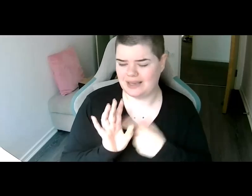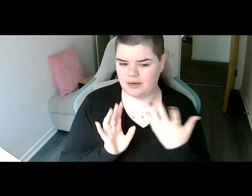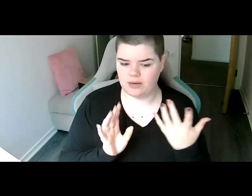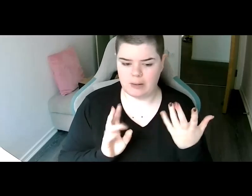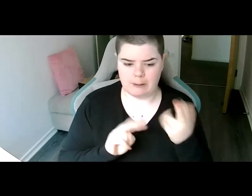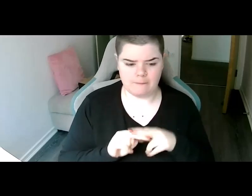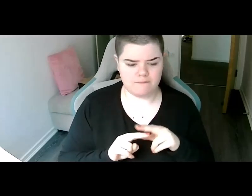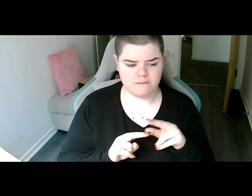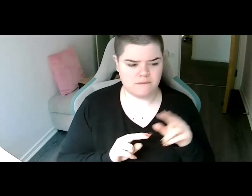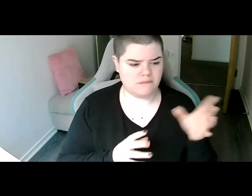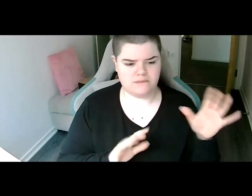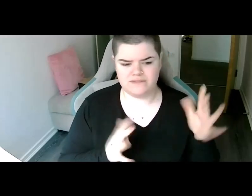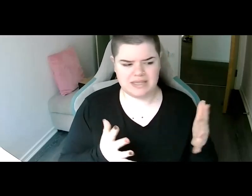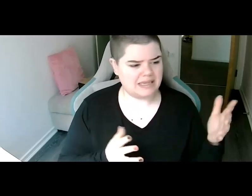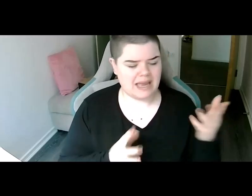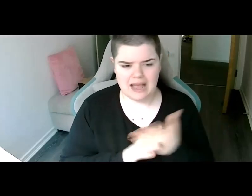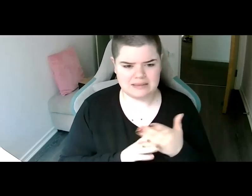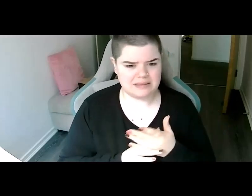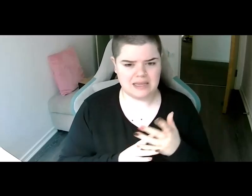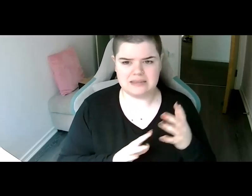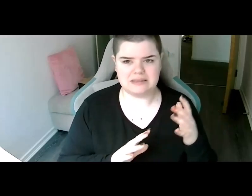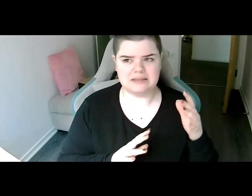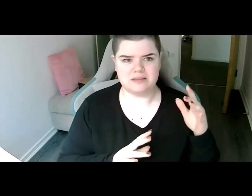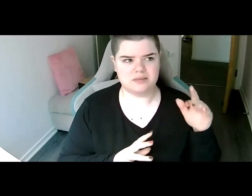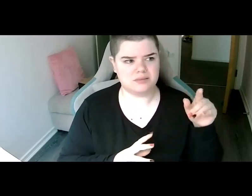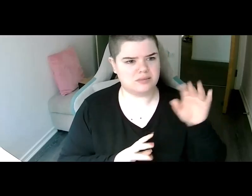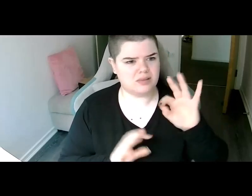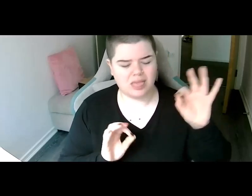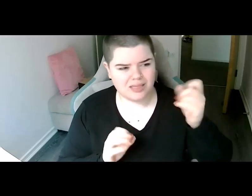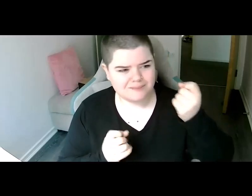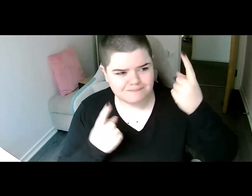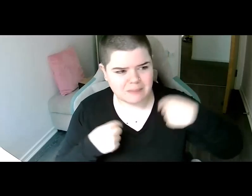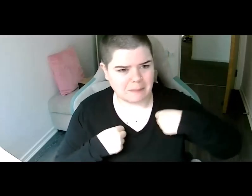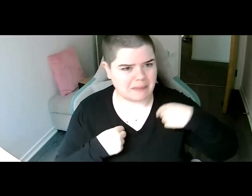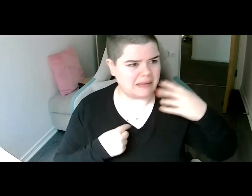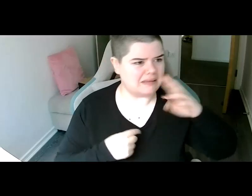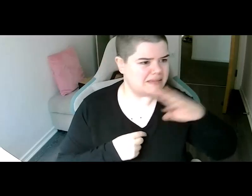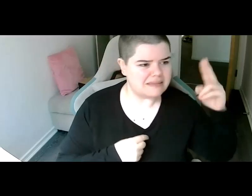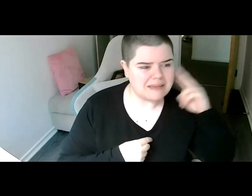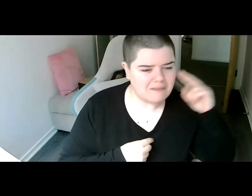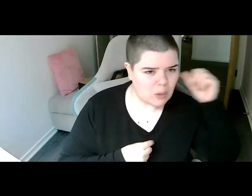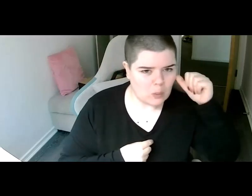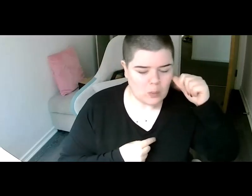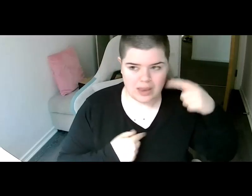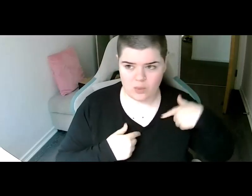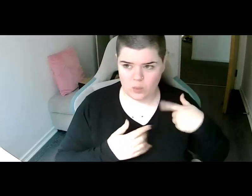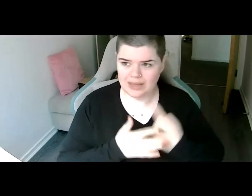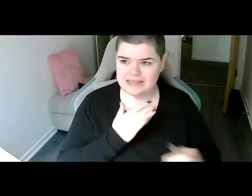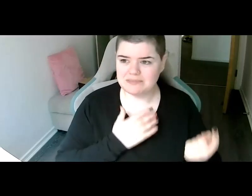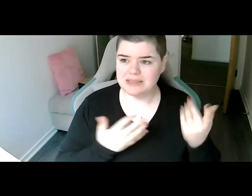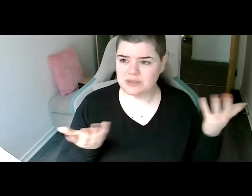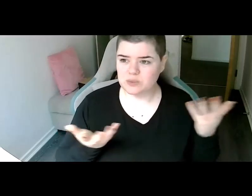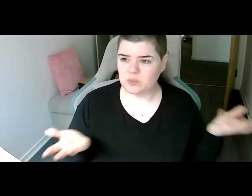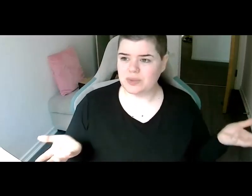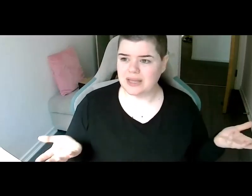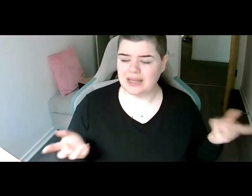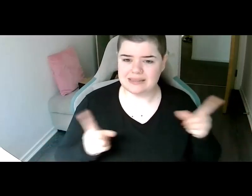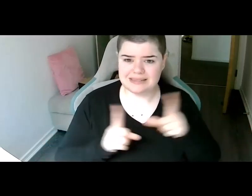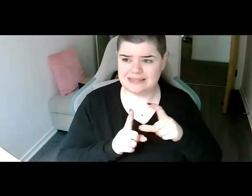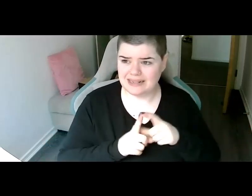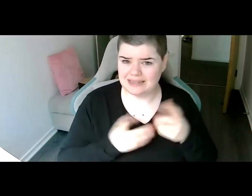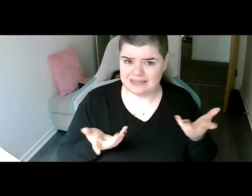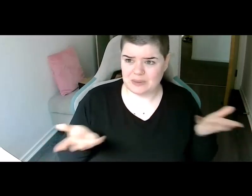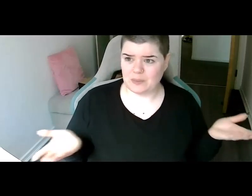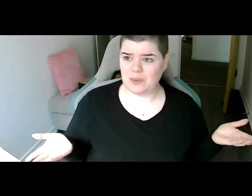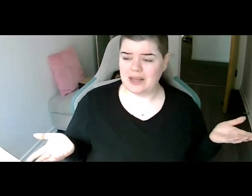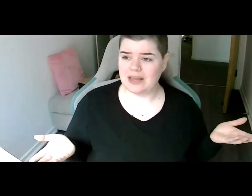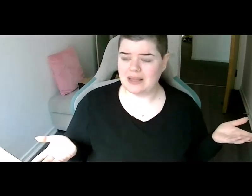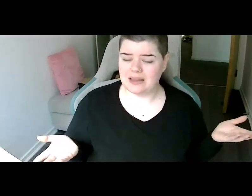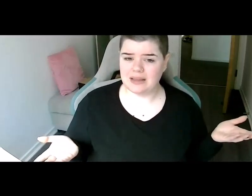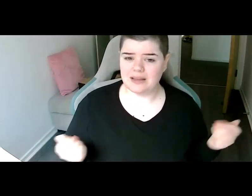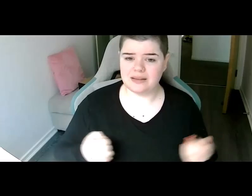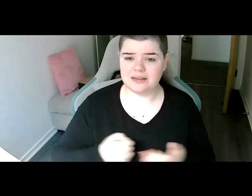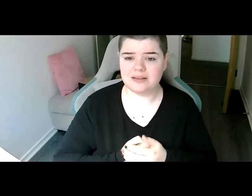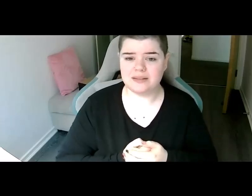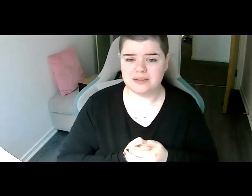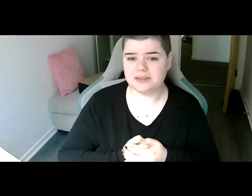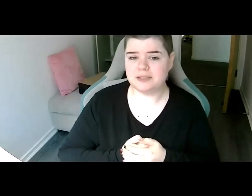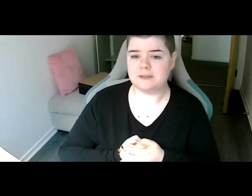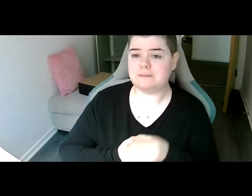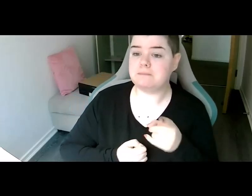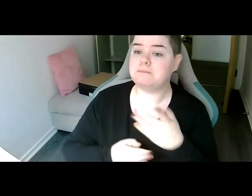So she says, If there isn't access, if there's no allowances for my for my communication needs and no interpreter, where does my